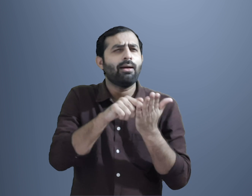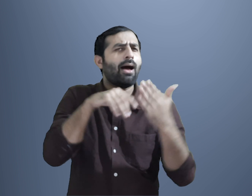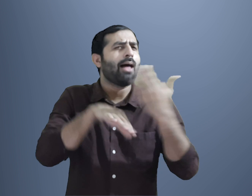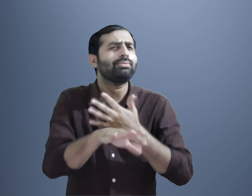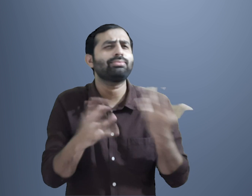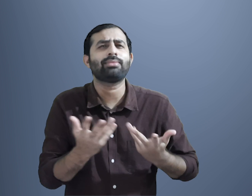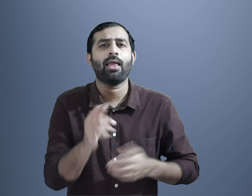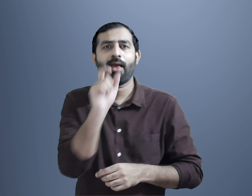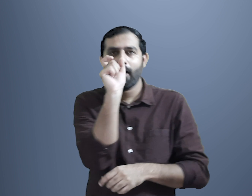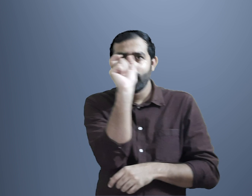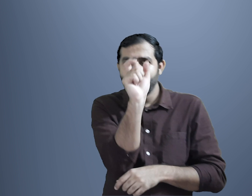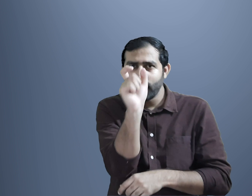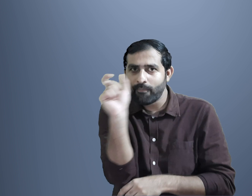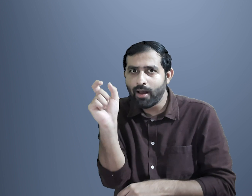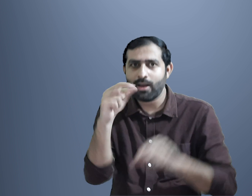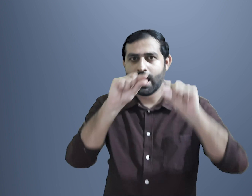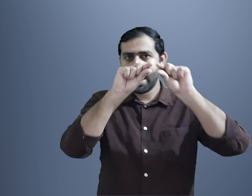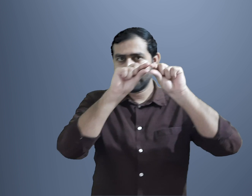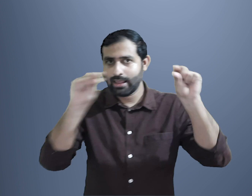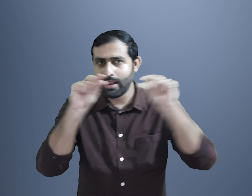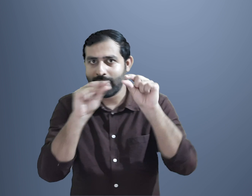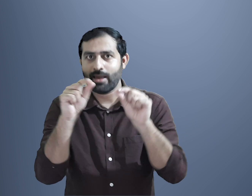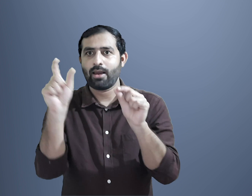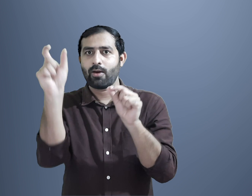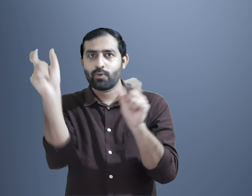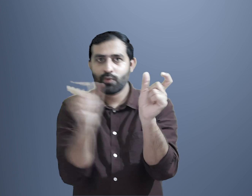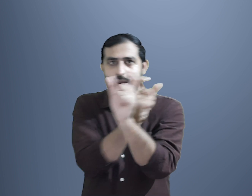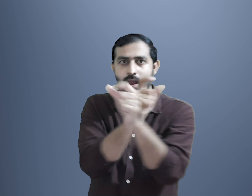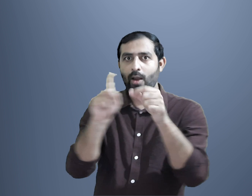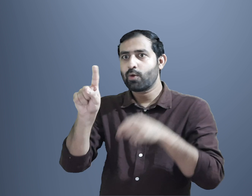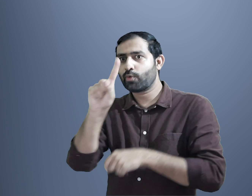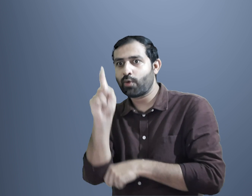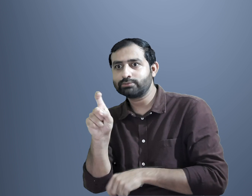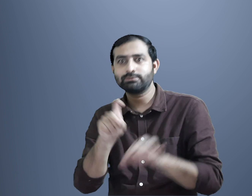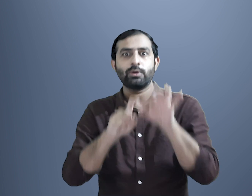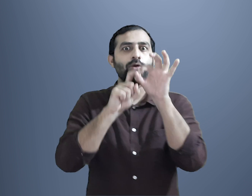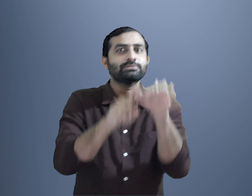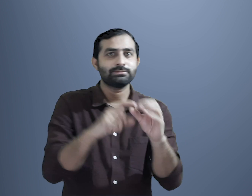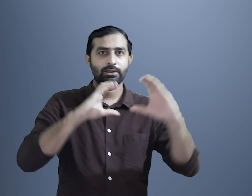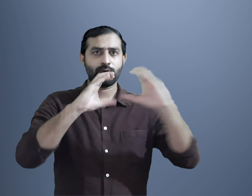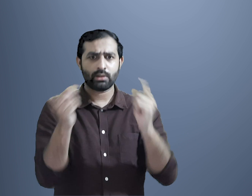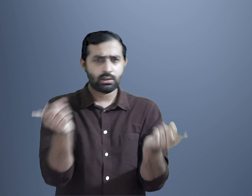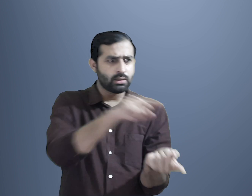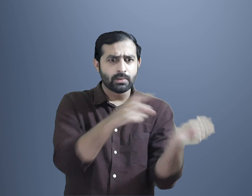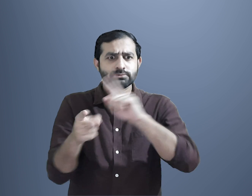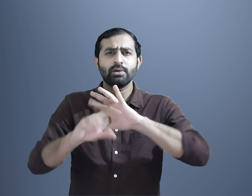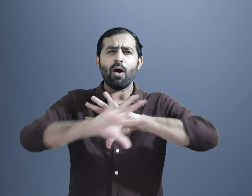For example: learning language is learning the uses of language and the meaning potential associated with them,